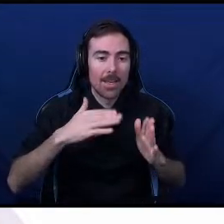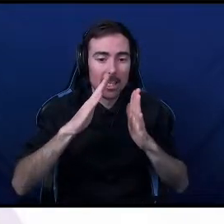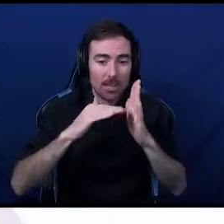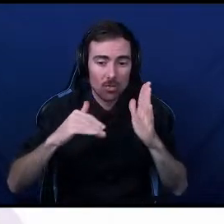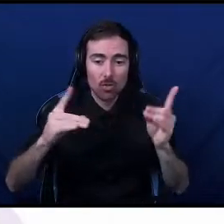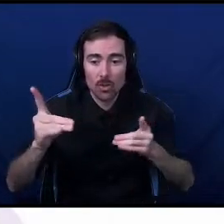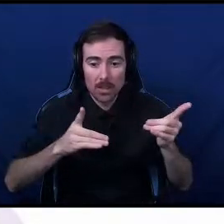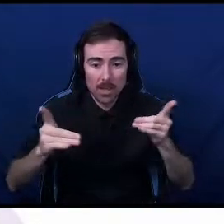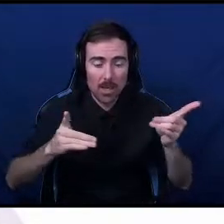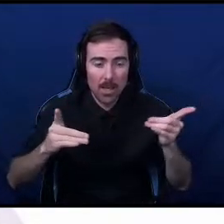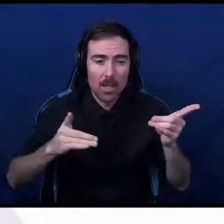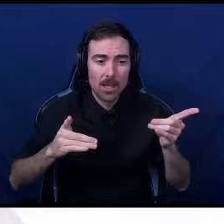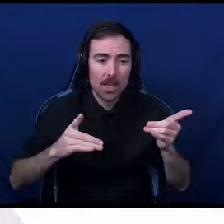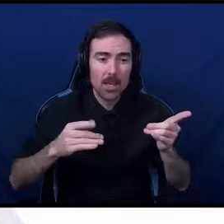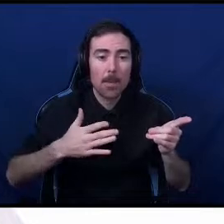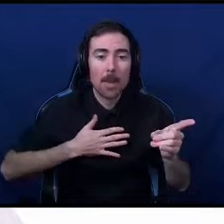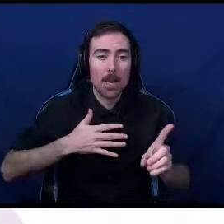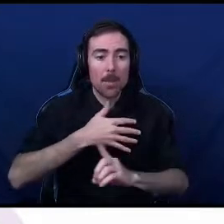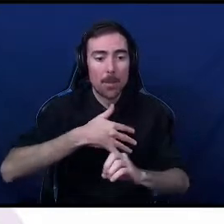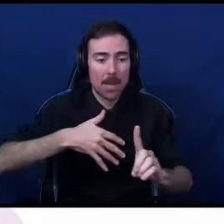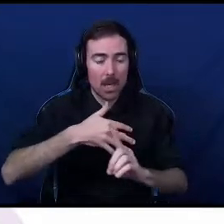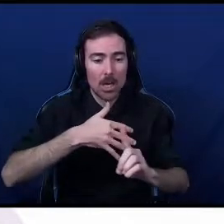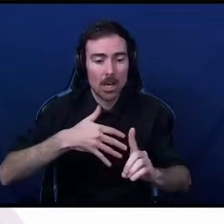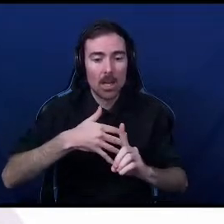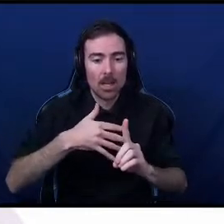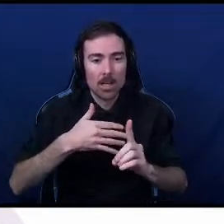I've done that I do now. And I've done previous to this work.